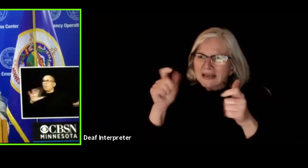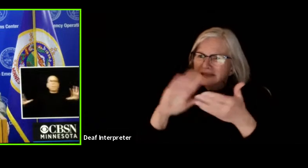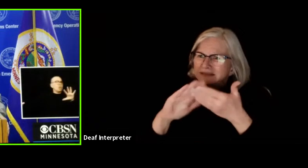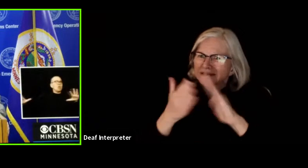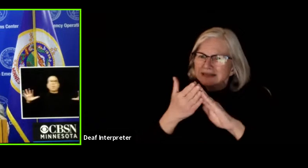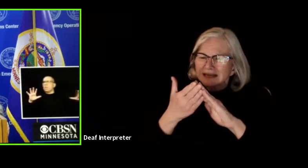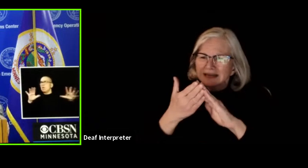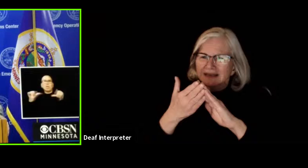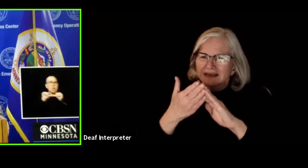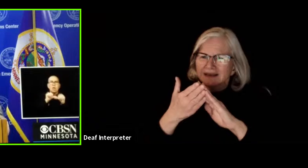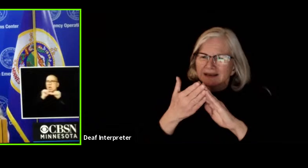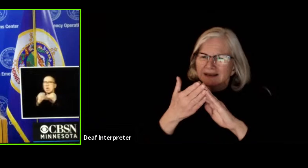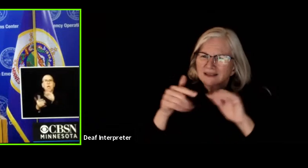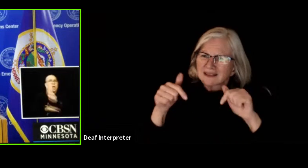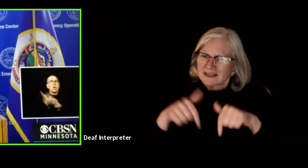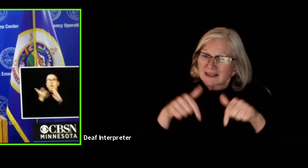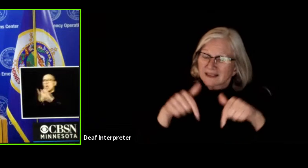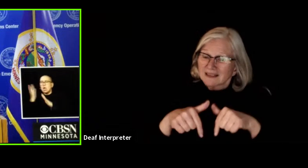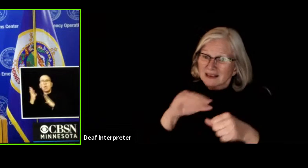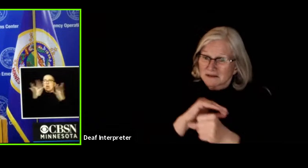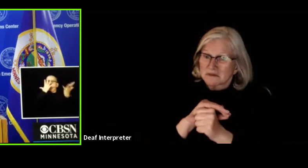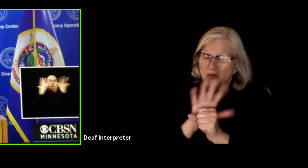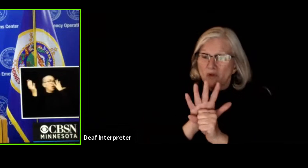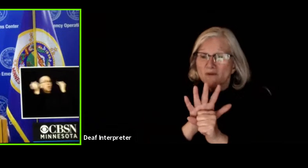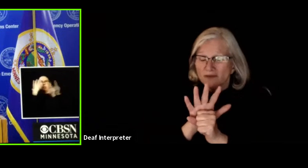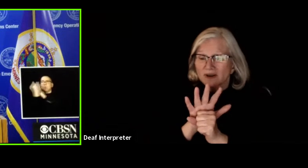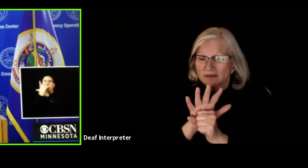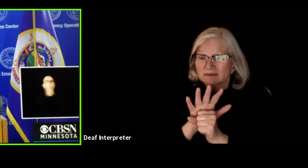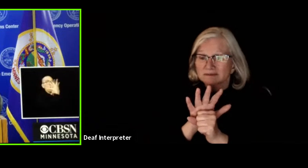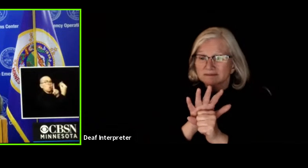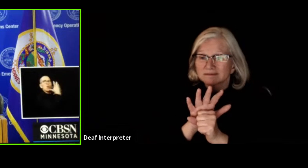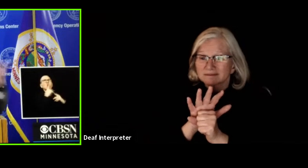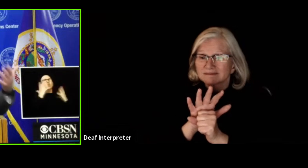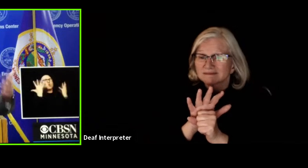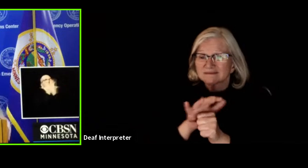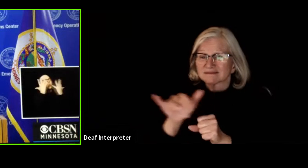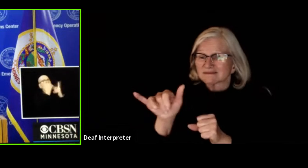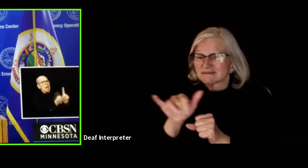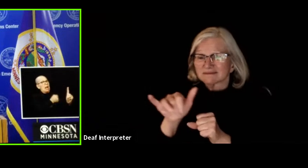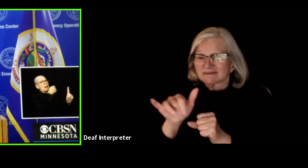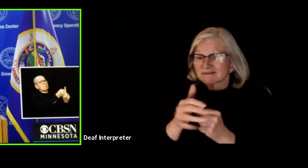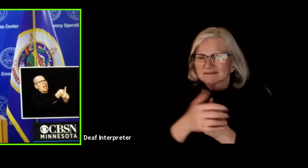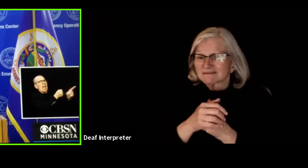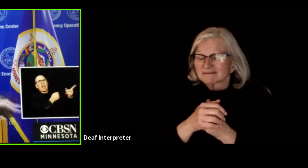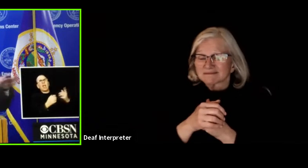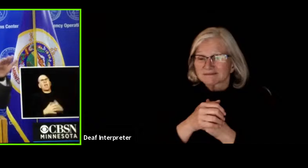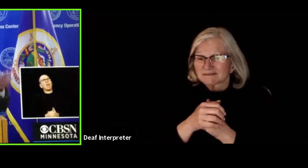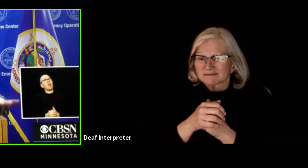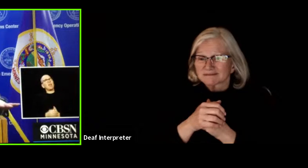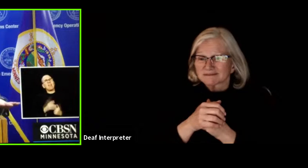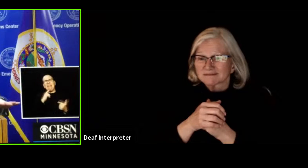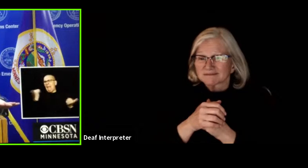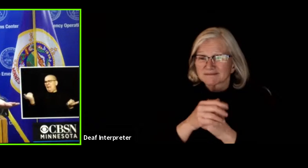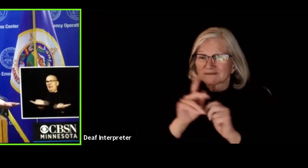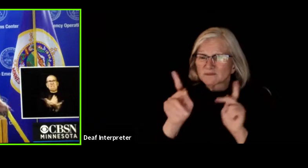WERE EXPERIENCING THIS OVER AND OVER AND OVER AGAIN, AND BECAUSE OF WHAT EVERYONE HAS DONE, WE'VE SLOWED THE SPREAD,